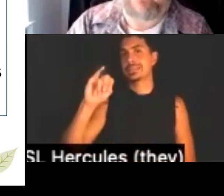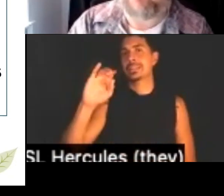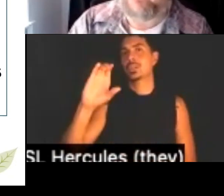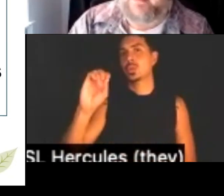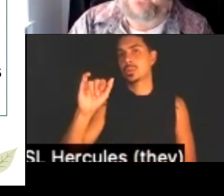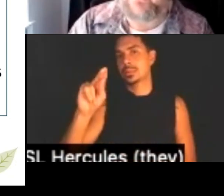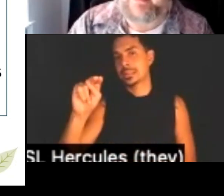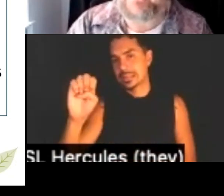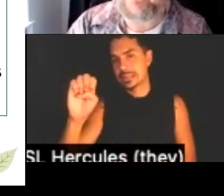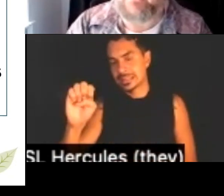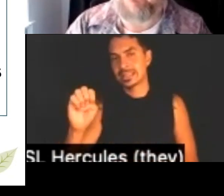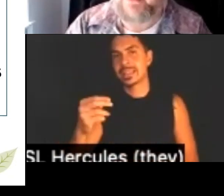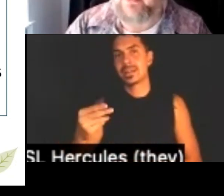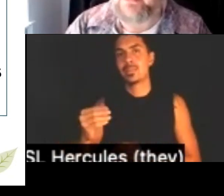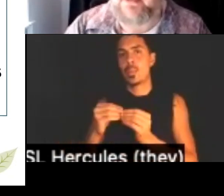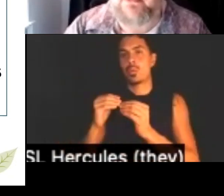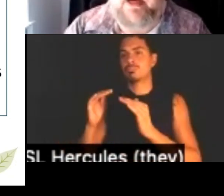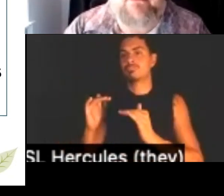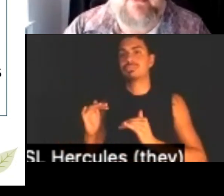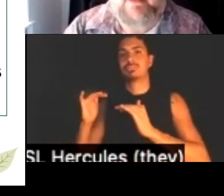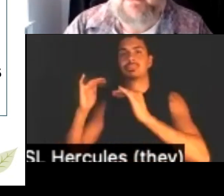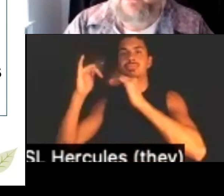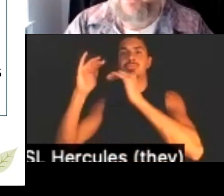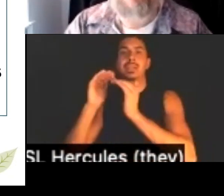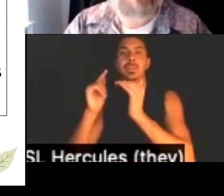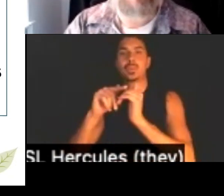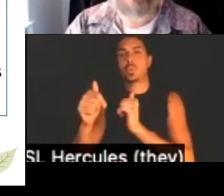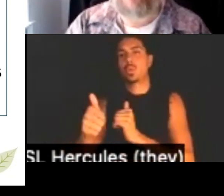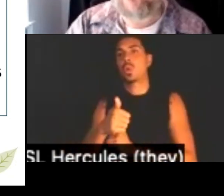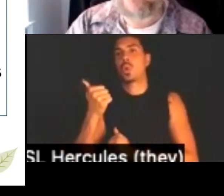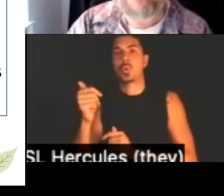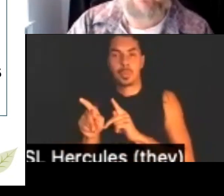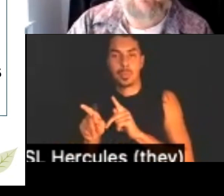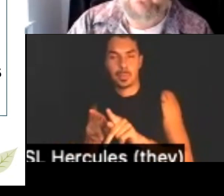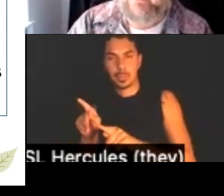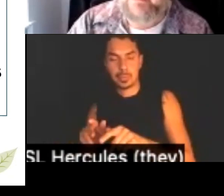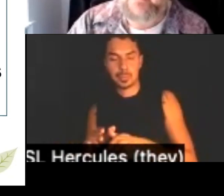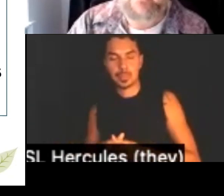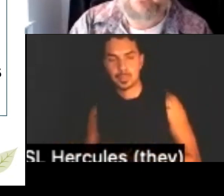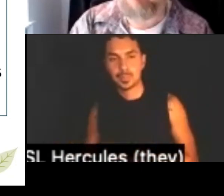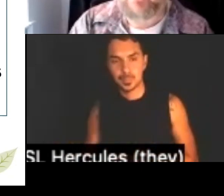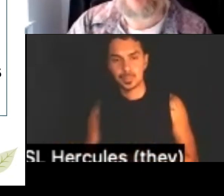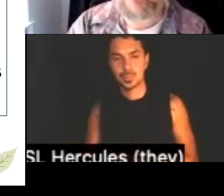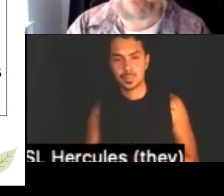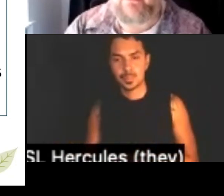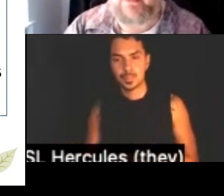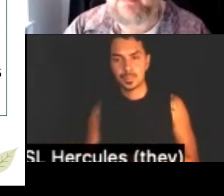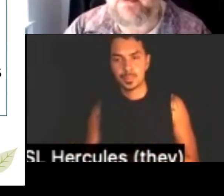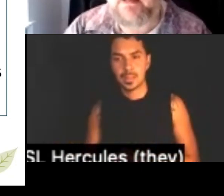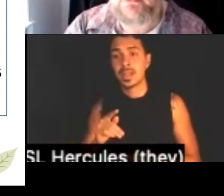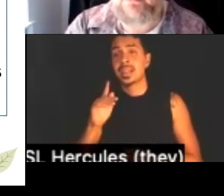than the non-trans peers in their life. And part of the reason for all of these uses of substances